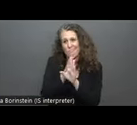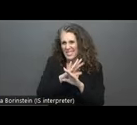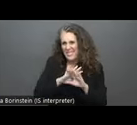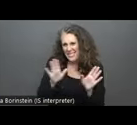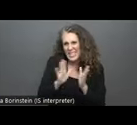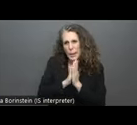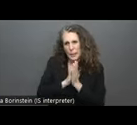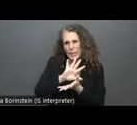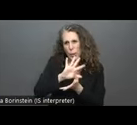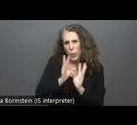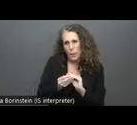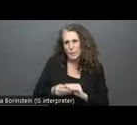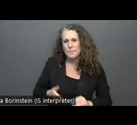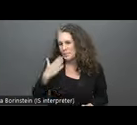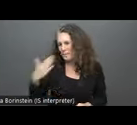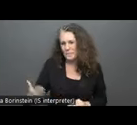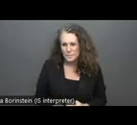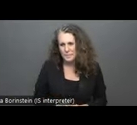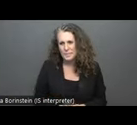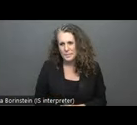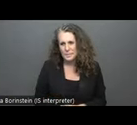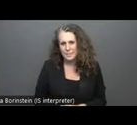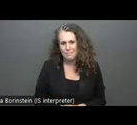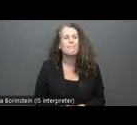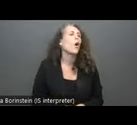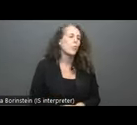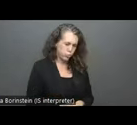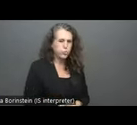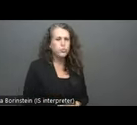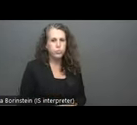14:57:39 service was and I got more savvy with Buddhism is PKW. Allah Allah Allah awesome